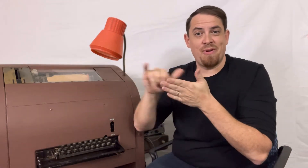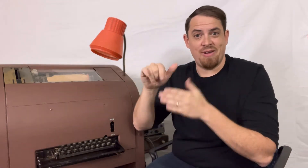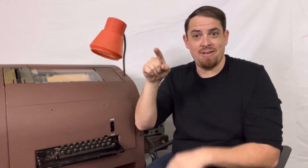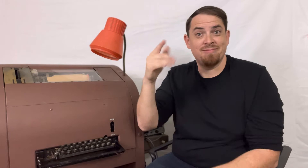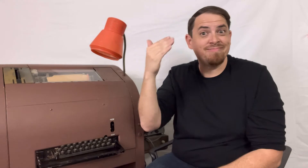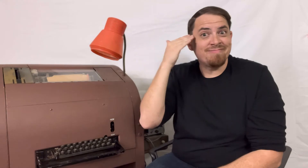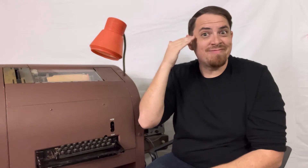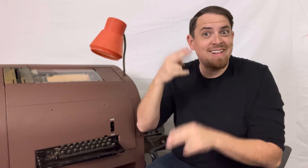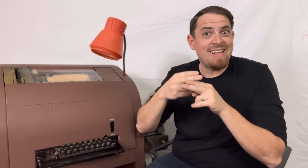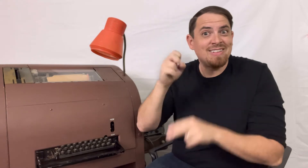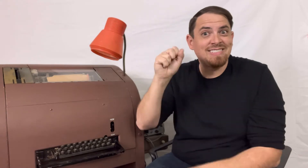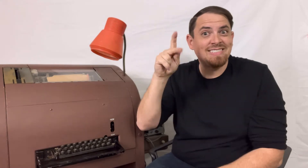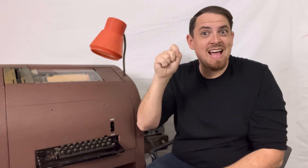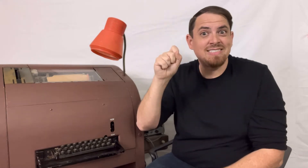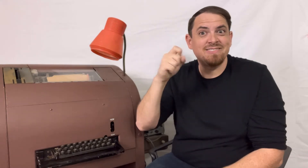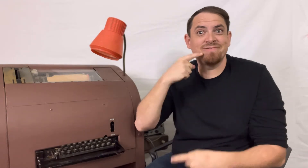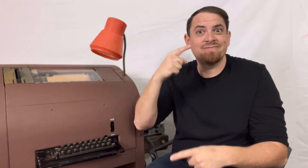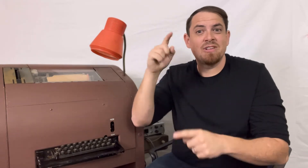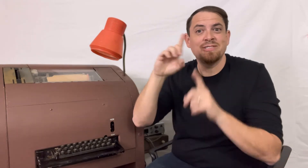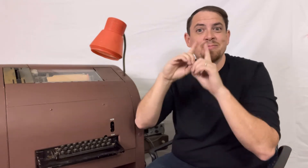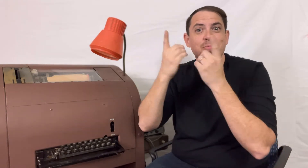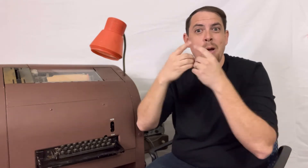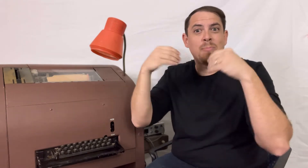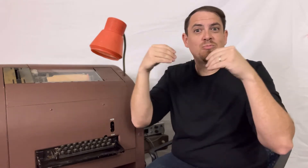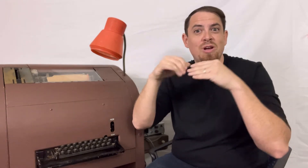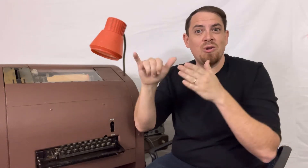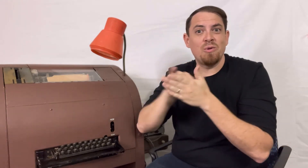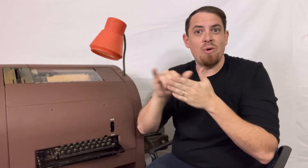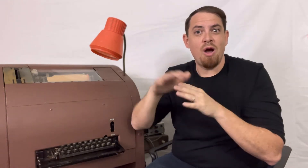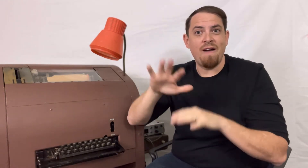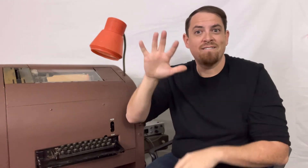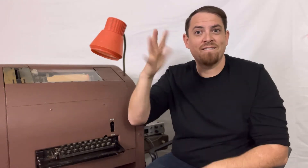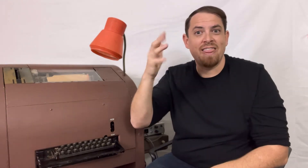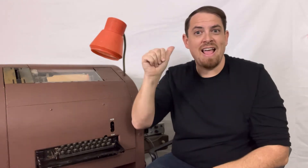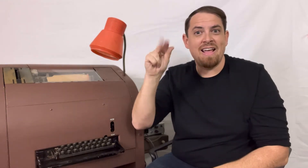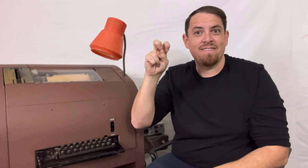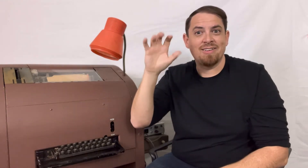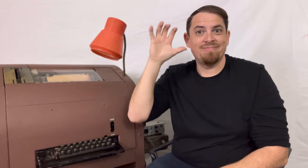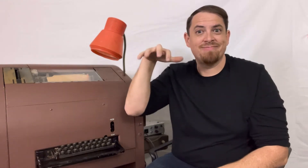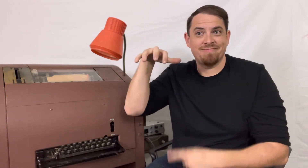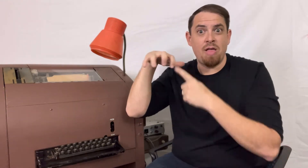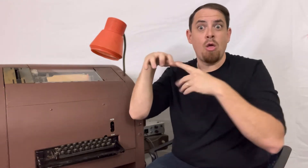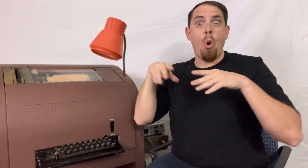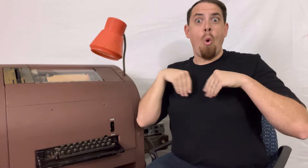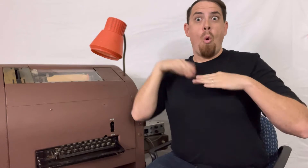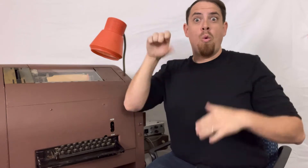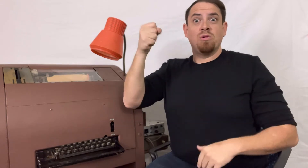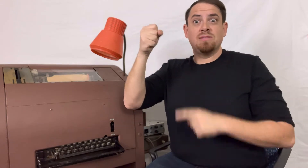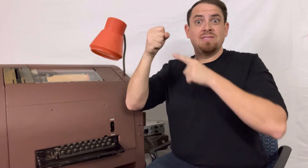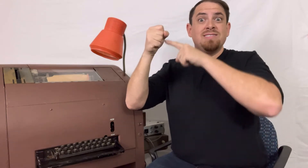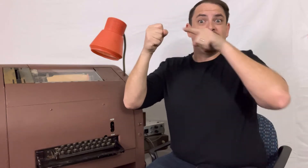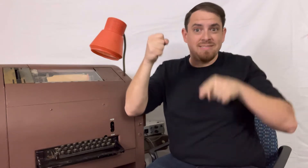from the famous Saks department store on fifth avenue in New York City. Andrew is the grandson